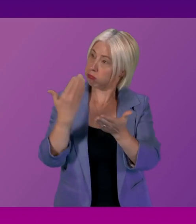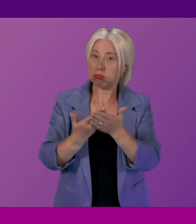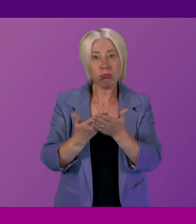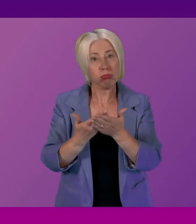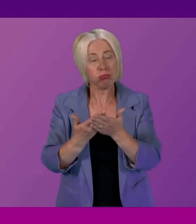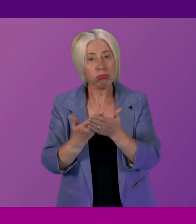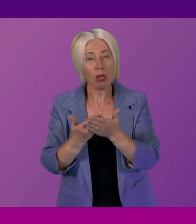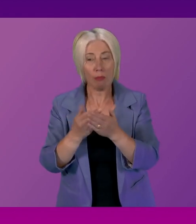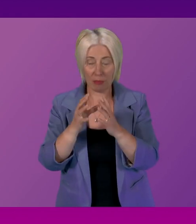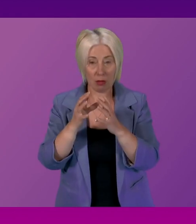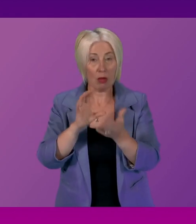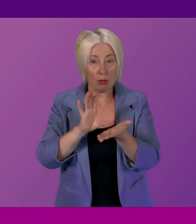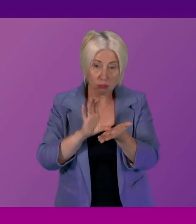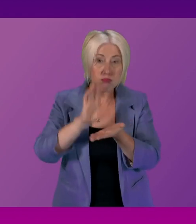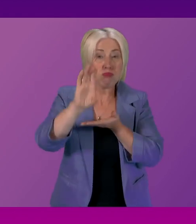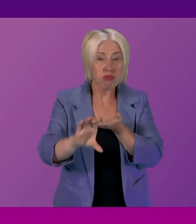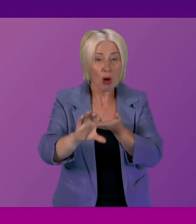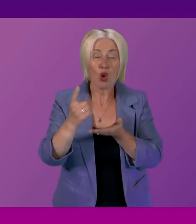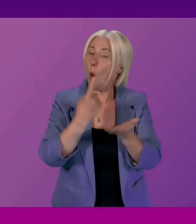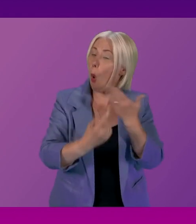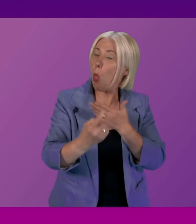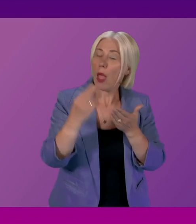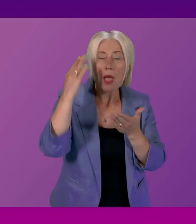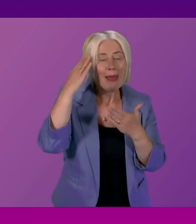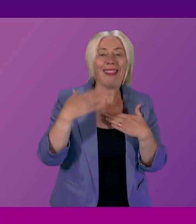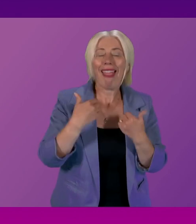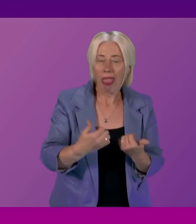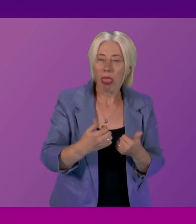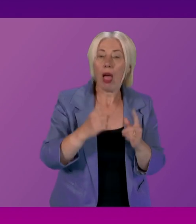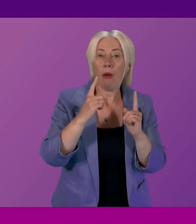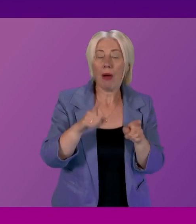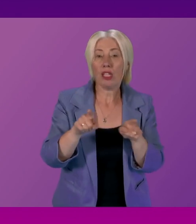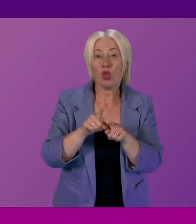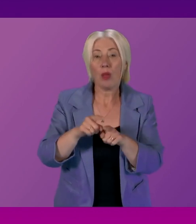There have been significant increases not just in mental health services but, crucially, in mental health staffing.